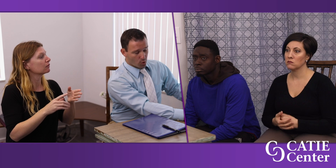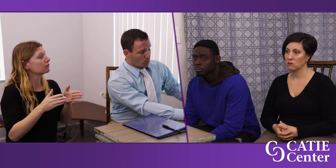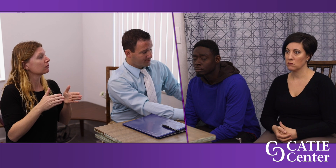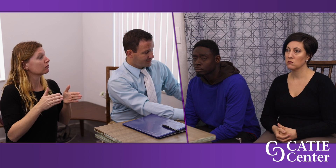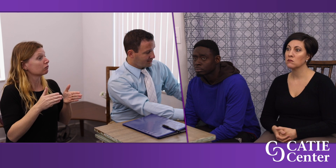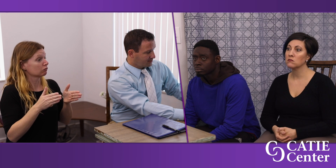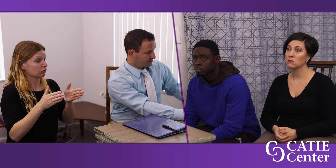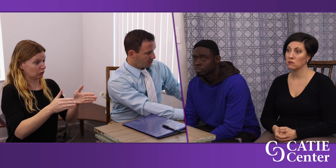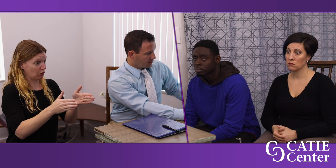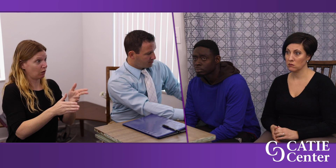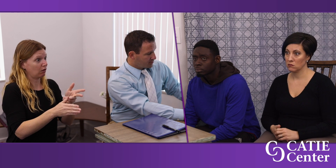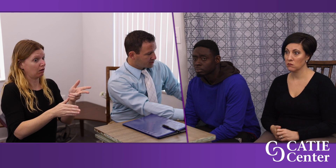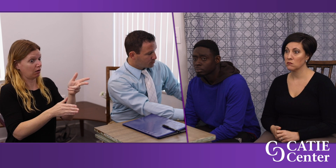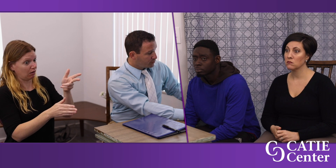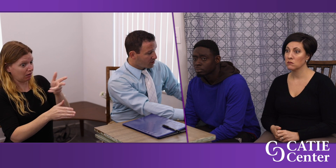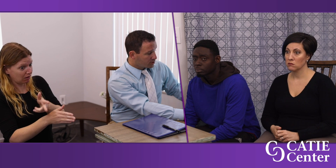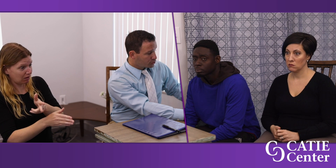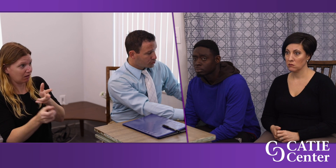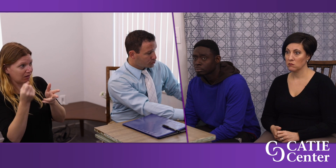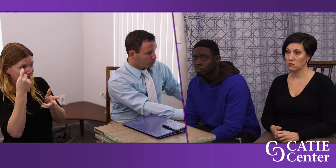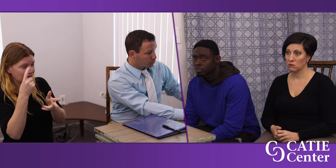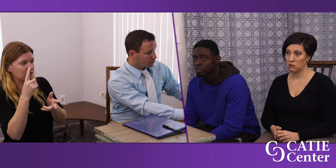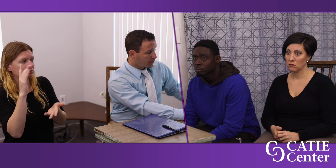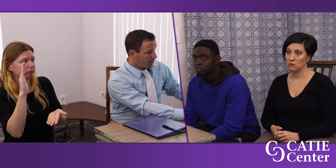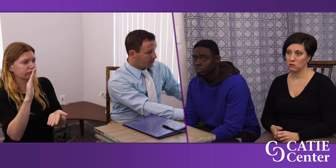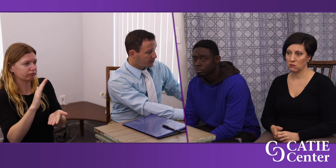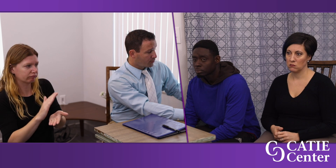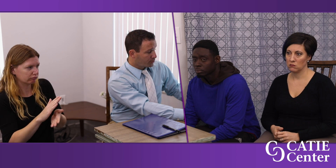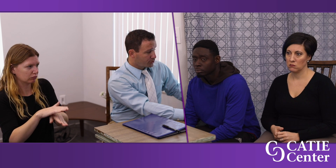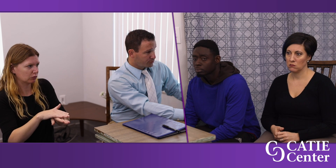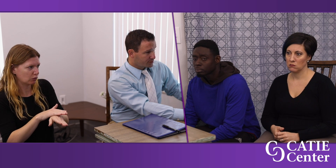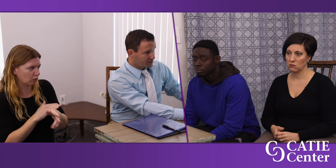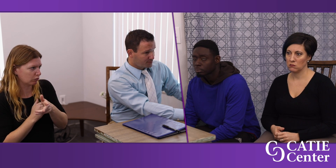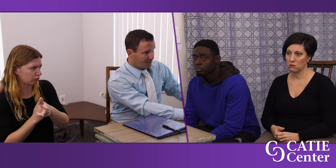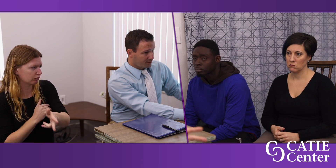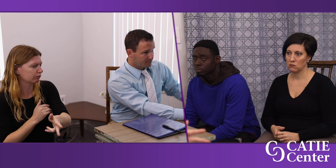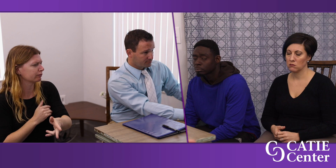or D) must move on to the shoulder at a reduced speed.